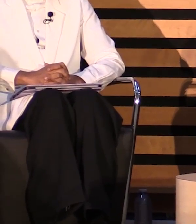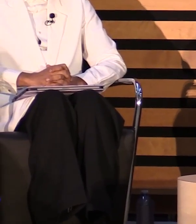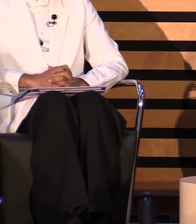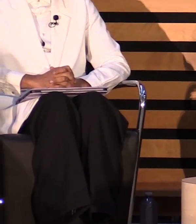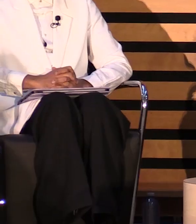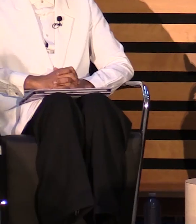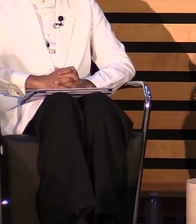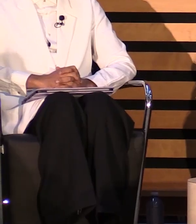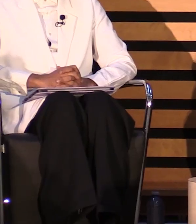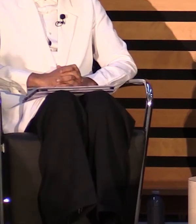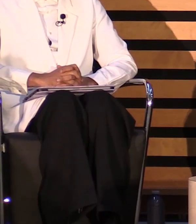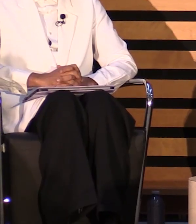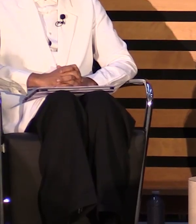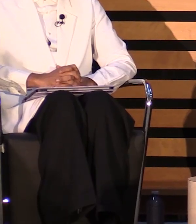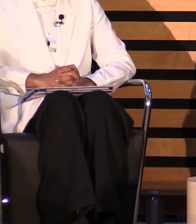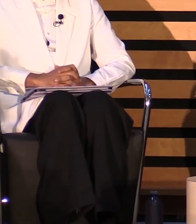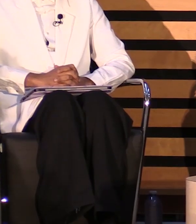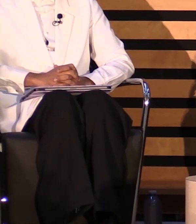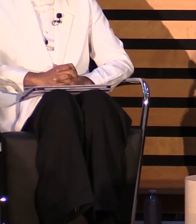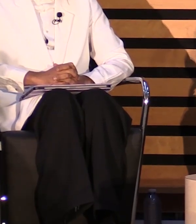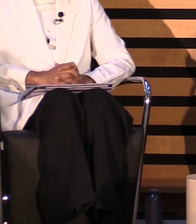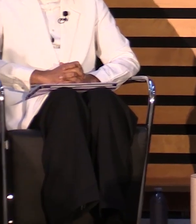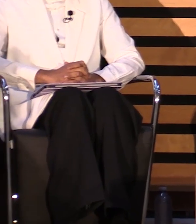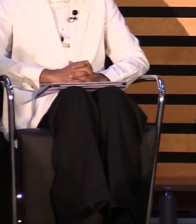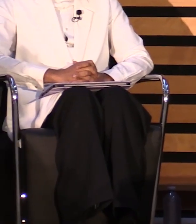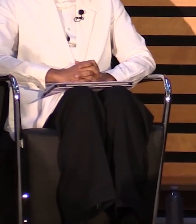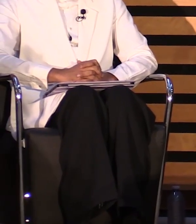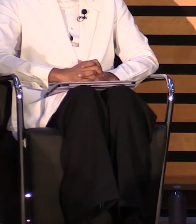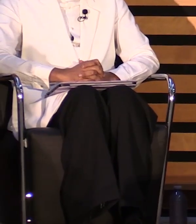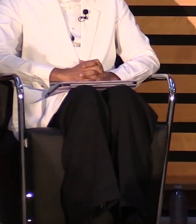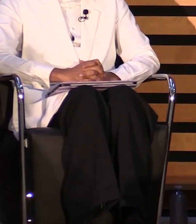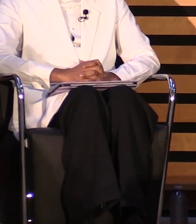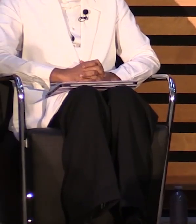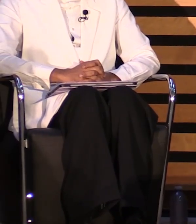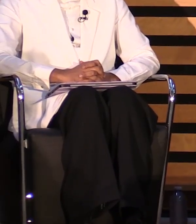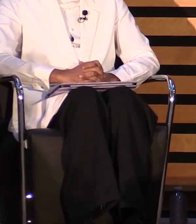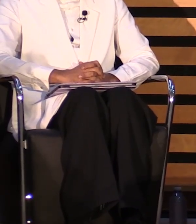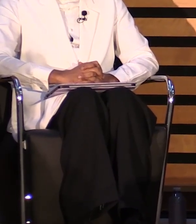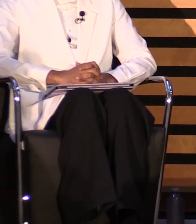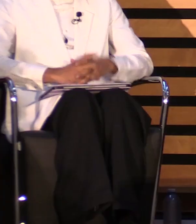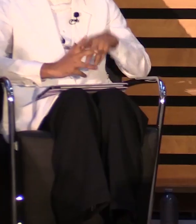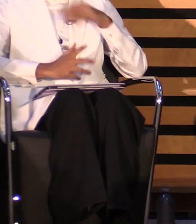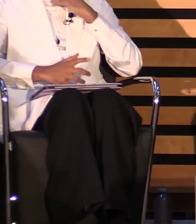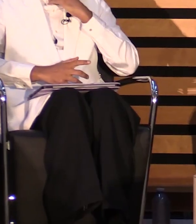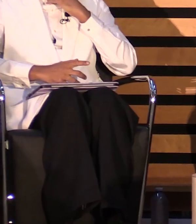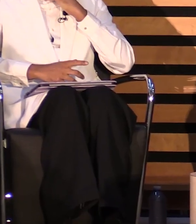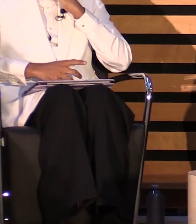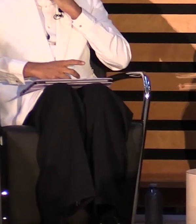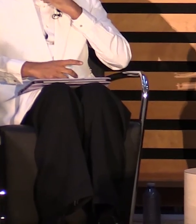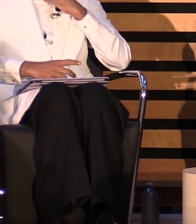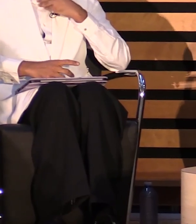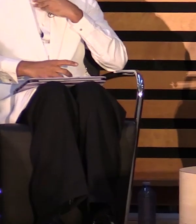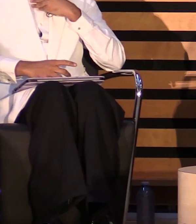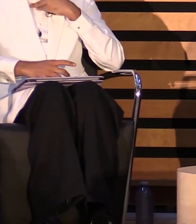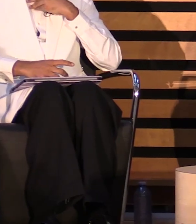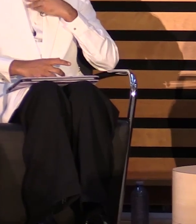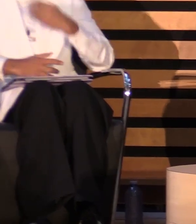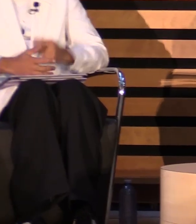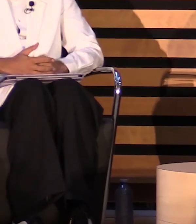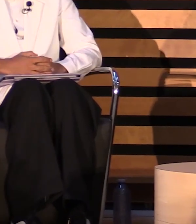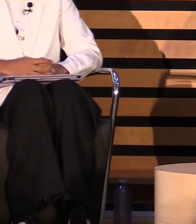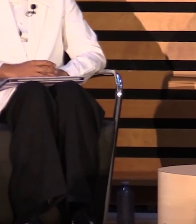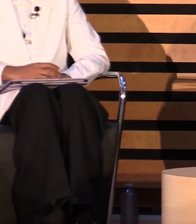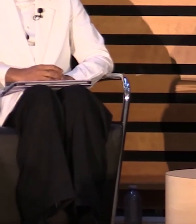started. I think what can be done is hiring a deaf consultant, hiring various consultants,